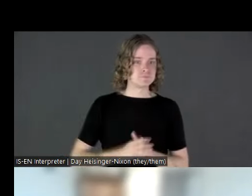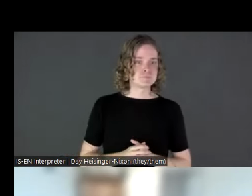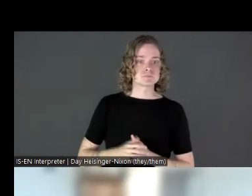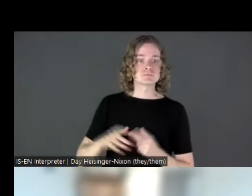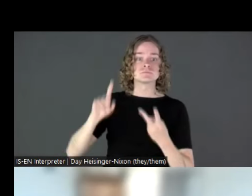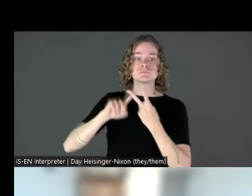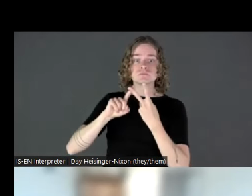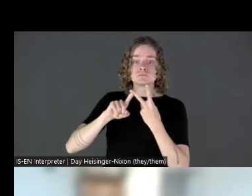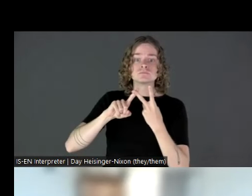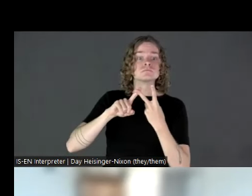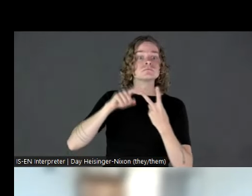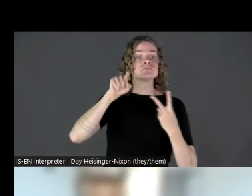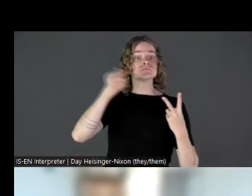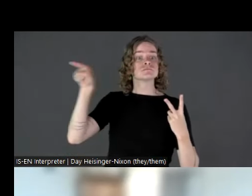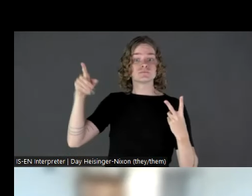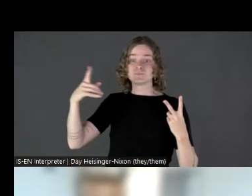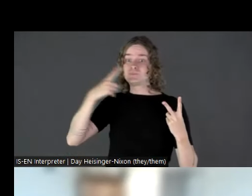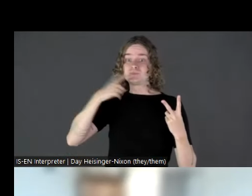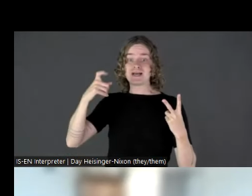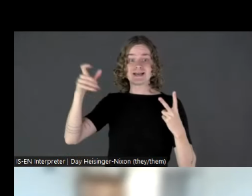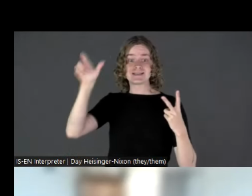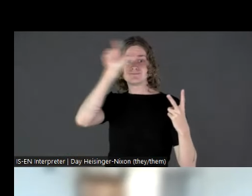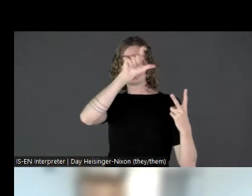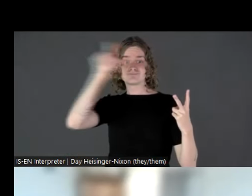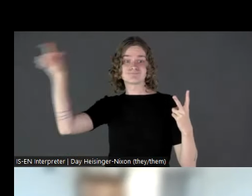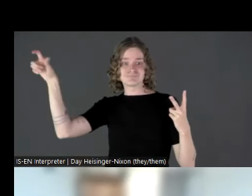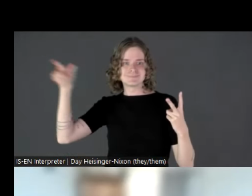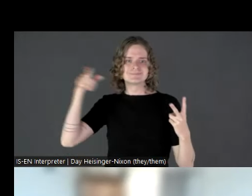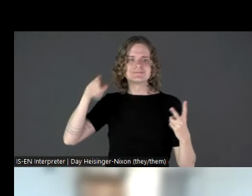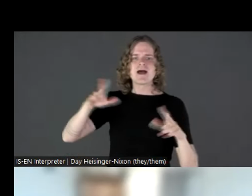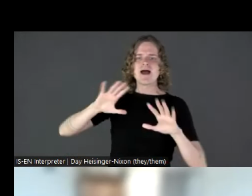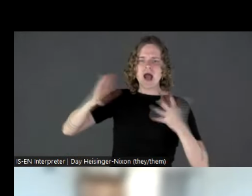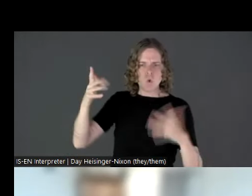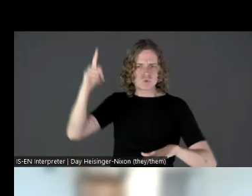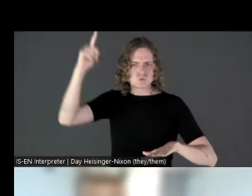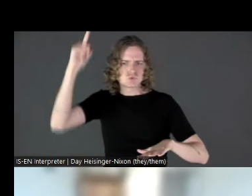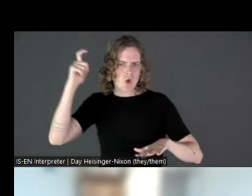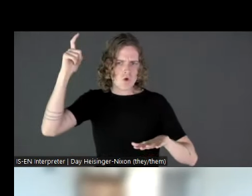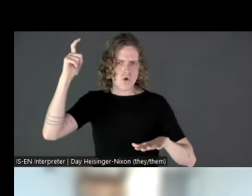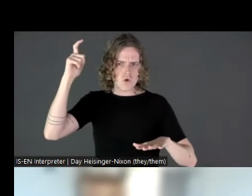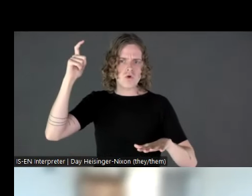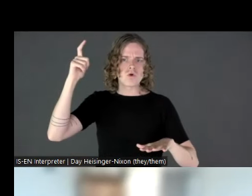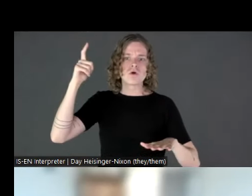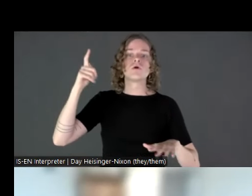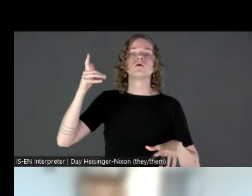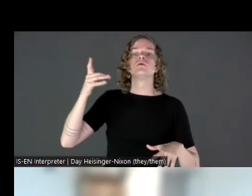that shows is tips on how to prepare yourself. How to ensure that persons with disabilities are